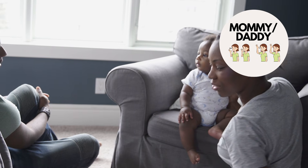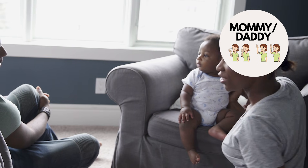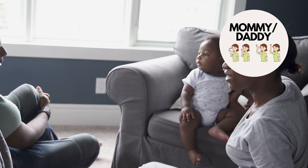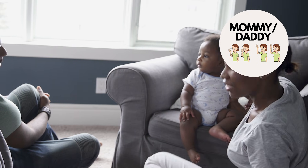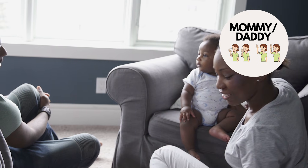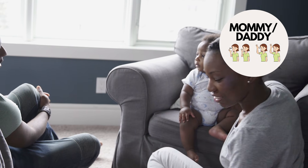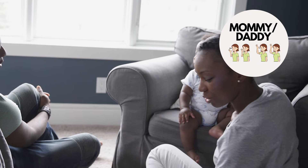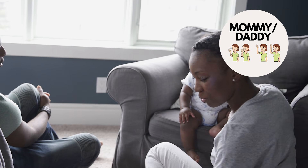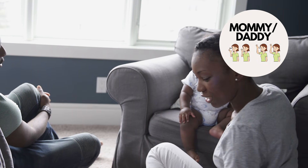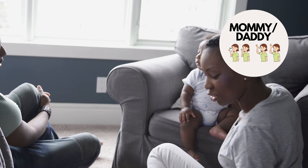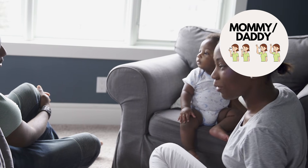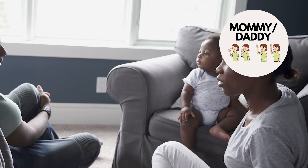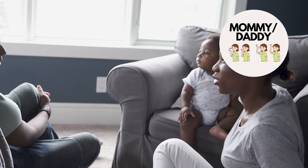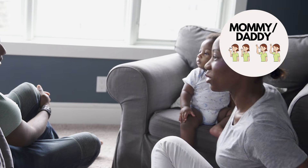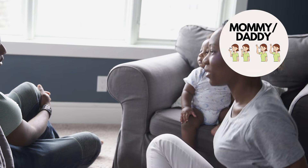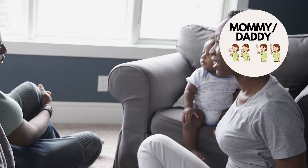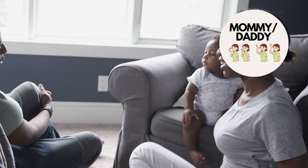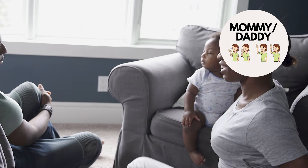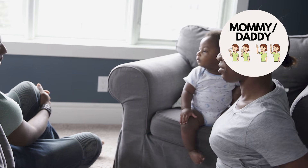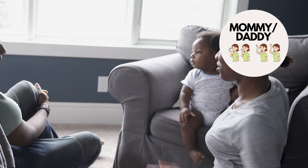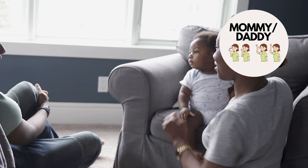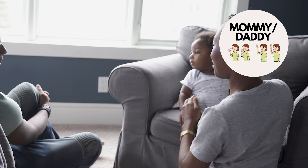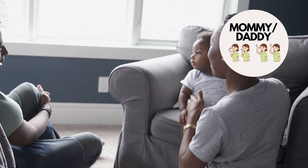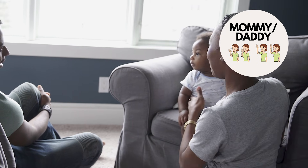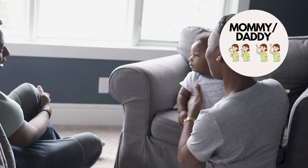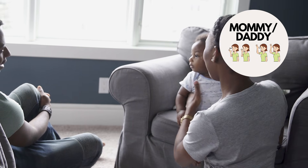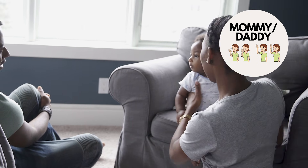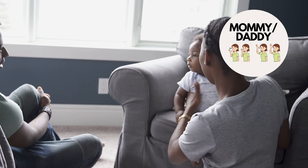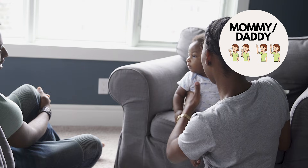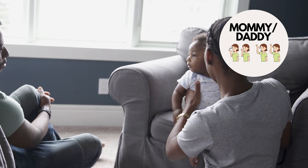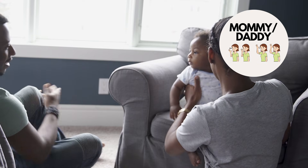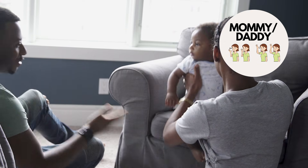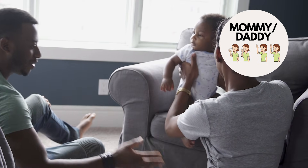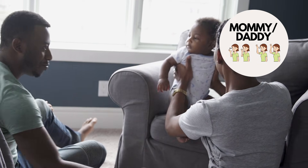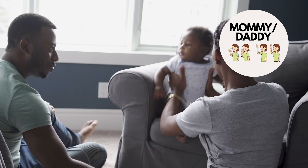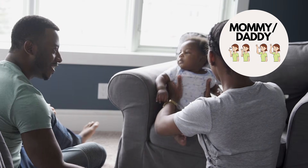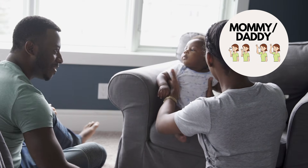Of course, this depends on who the parents are and the caregivers. But if they're looking for you or reaching, do the sign.